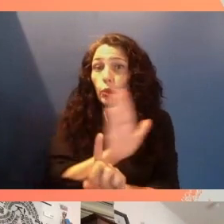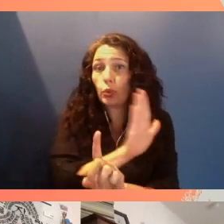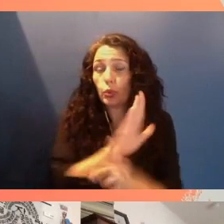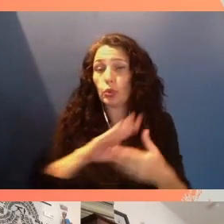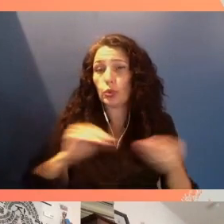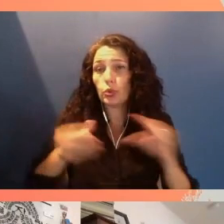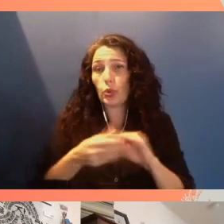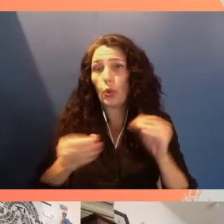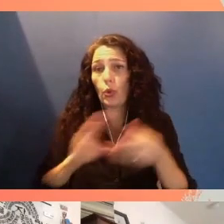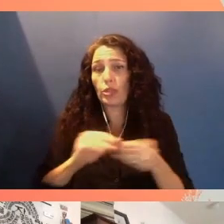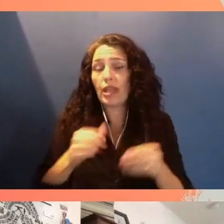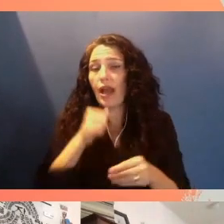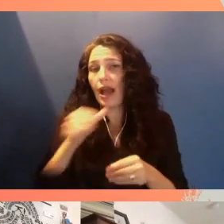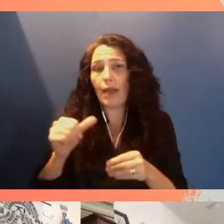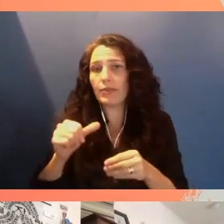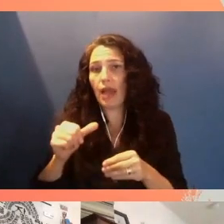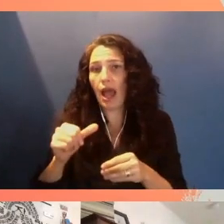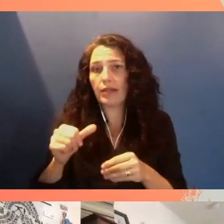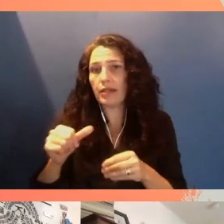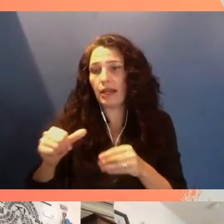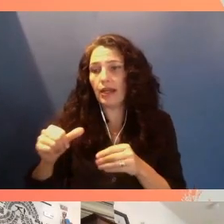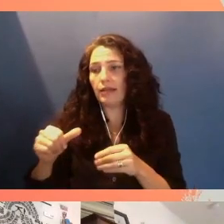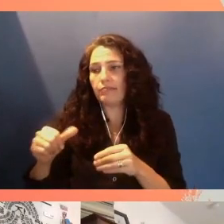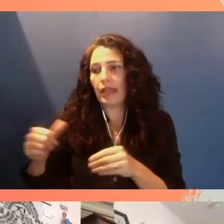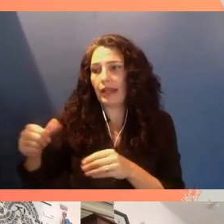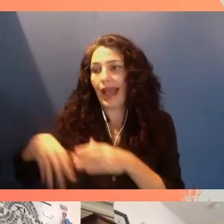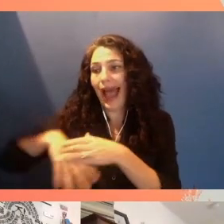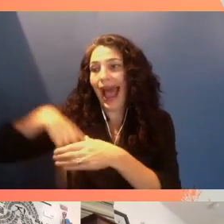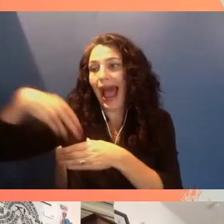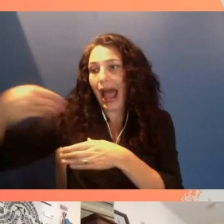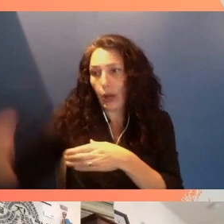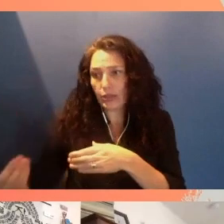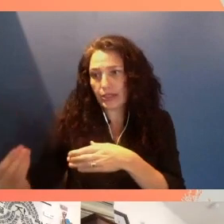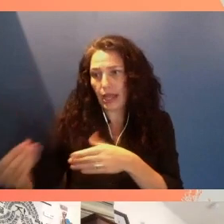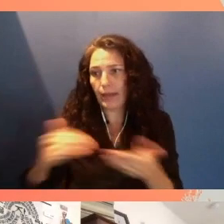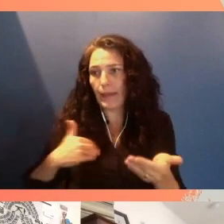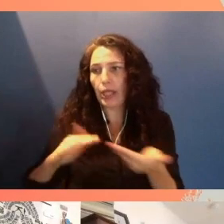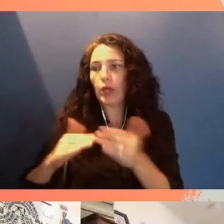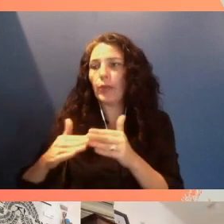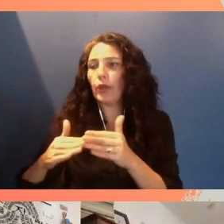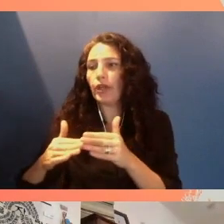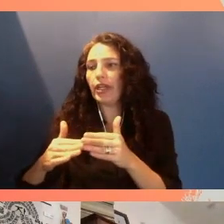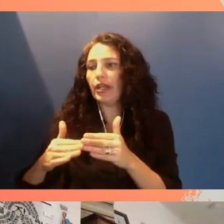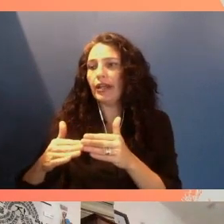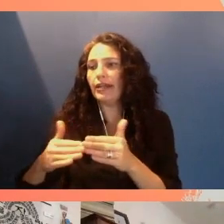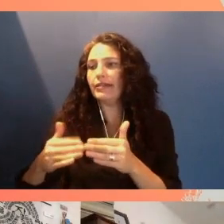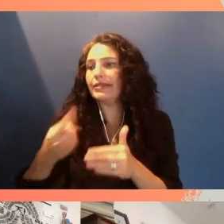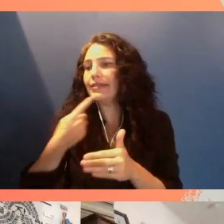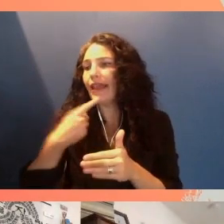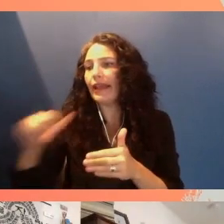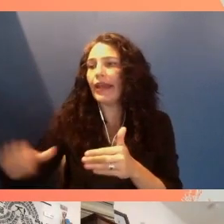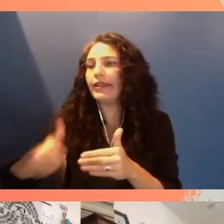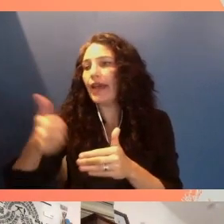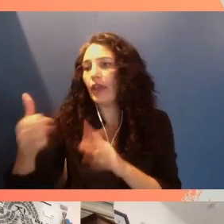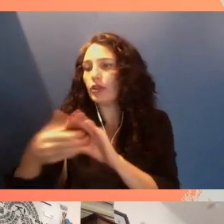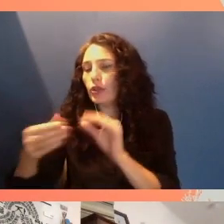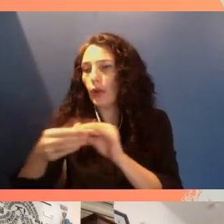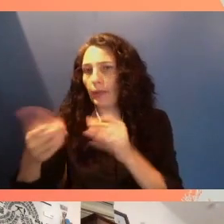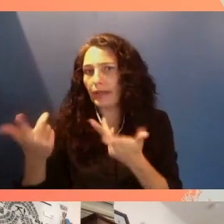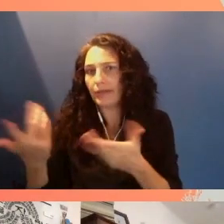which is outside of my existence in the world, right? And that doesn't mean that I'm a woman of color running for office, although watch the space